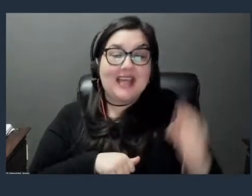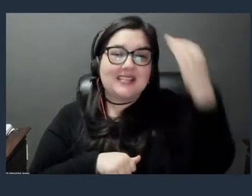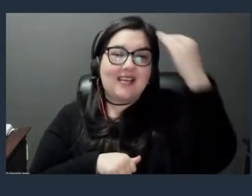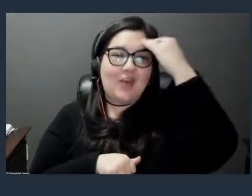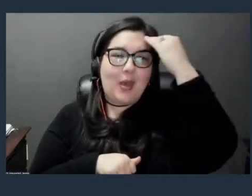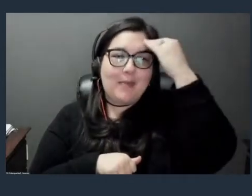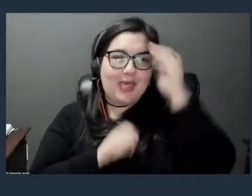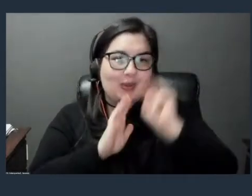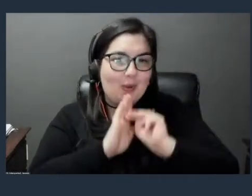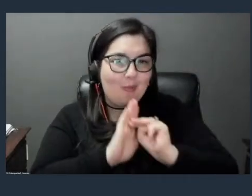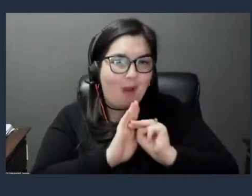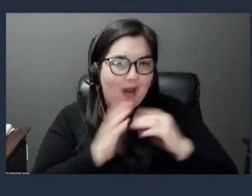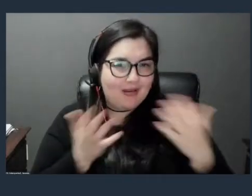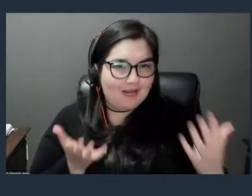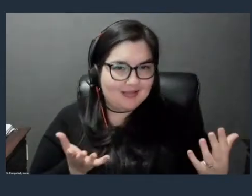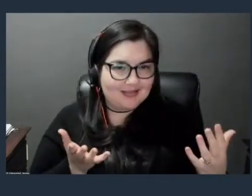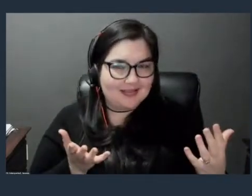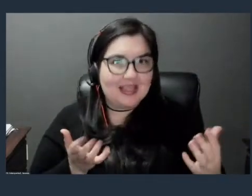And then if you think about permissions, right?